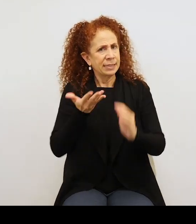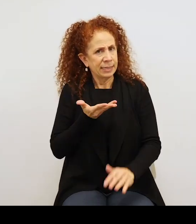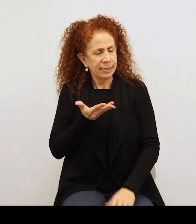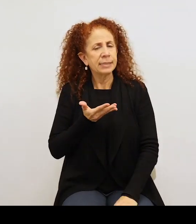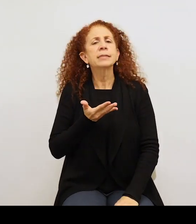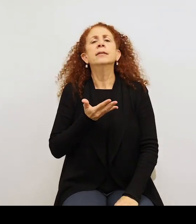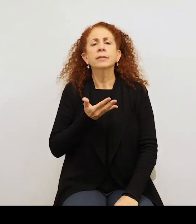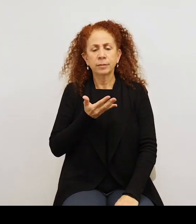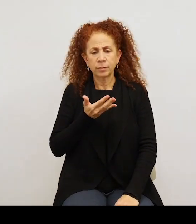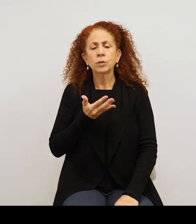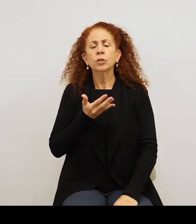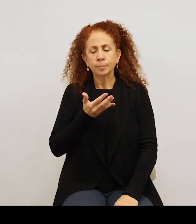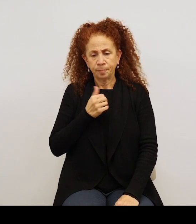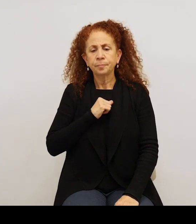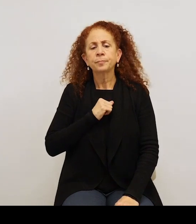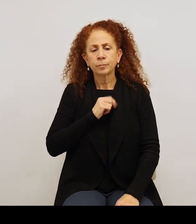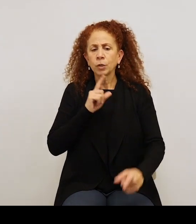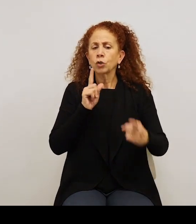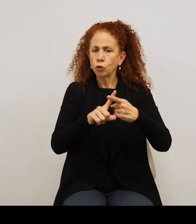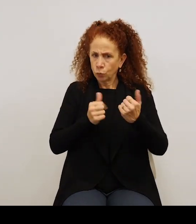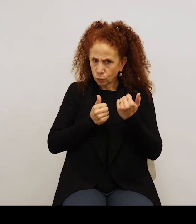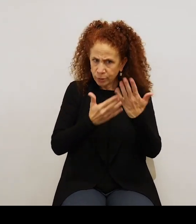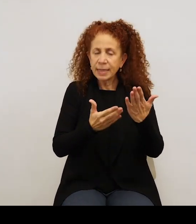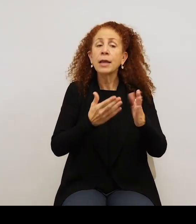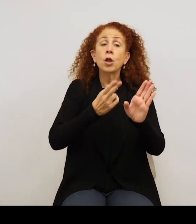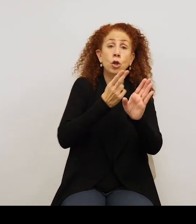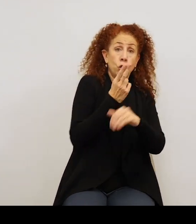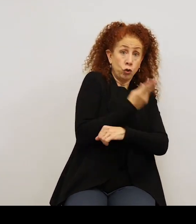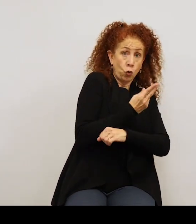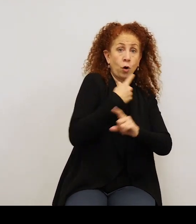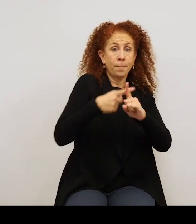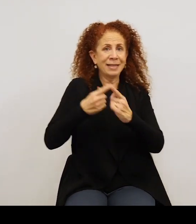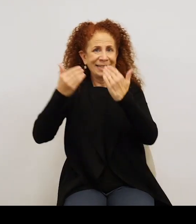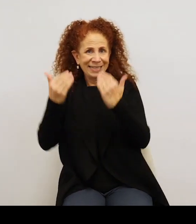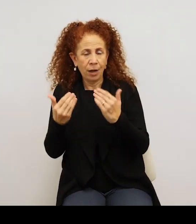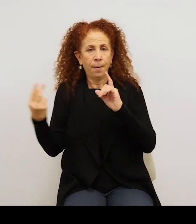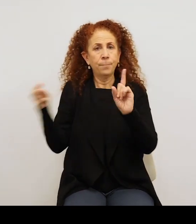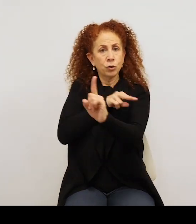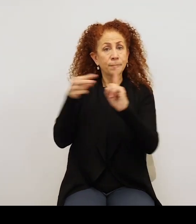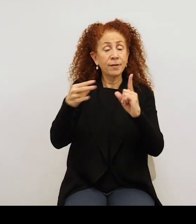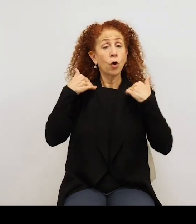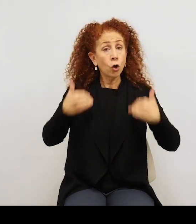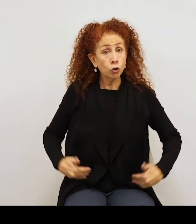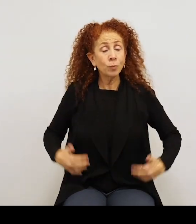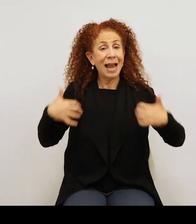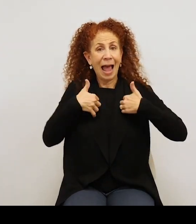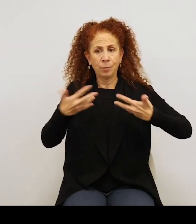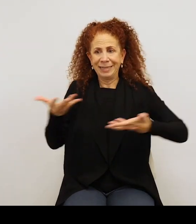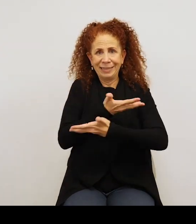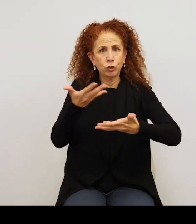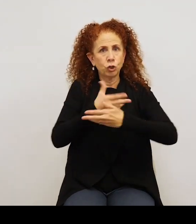In presenting historical and contemporary perspectives on human-animal interdependencies,